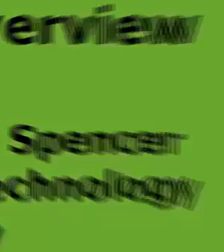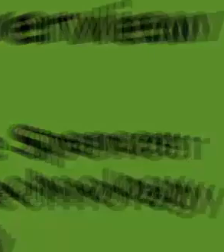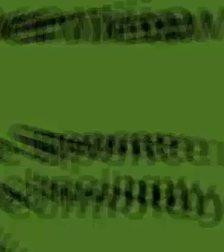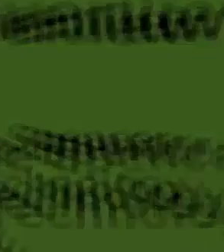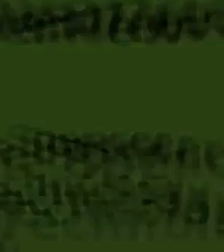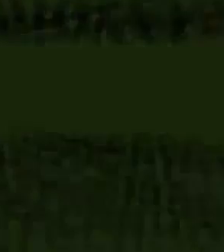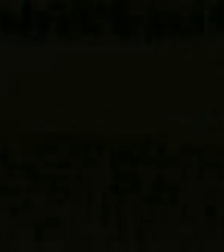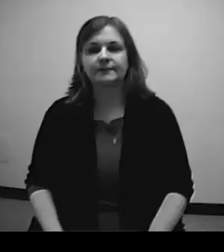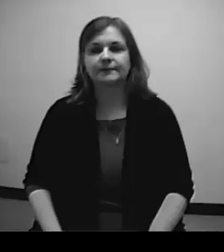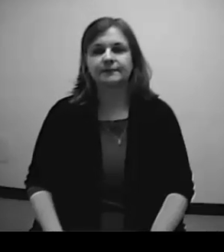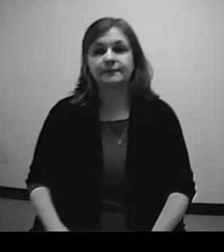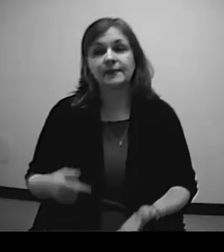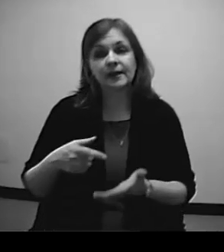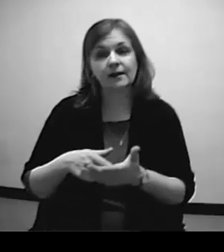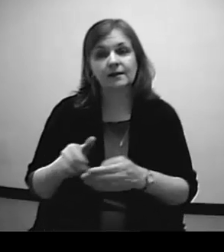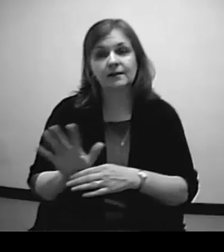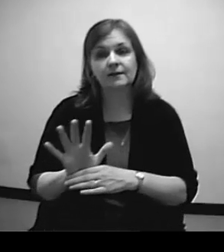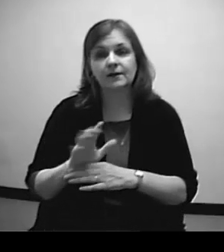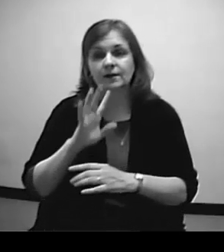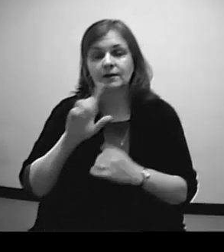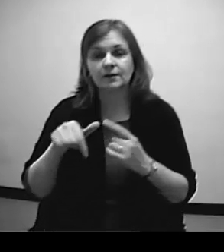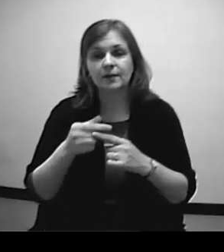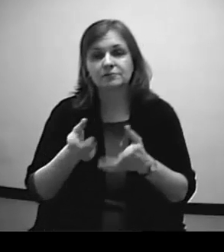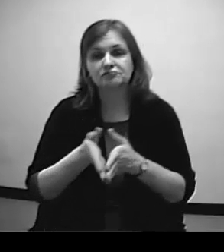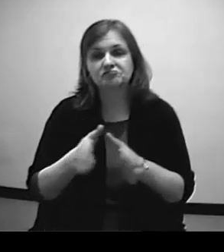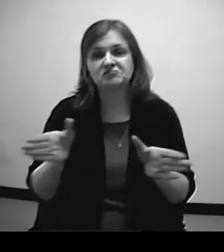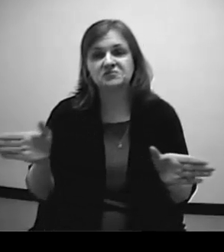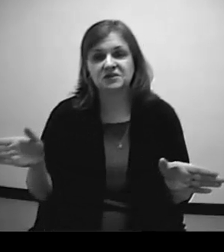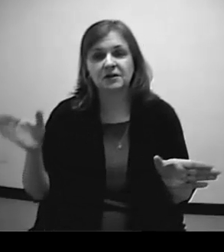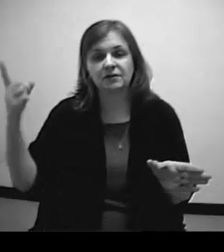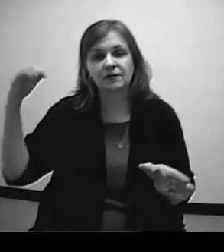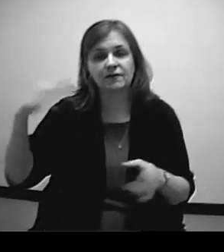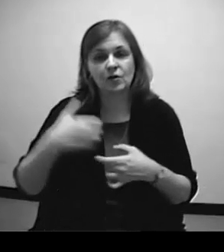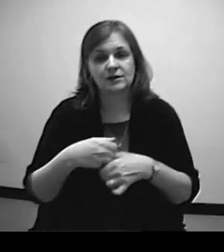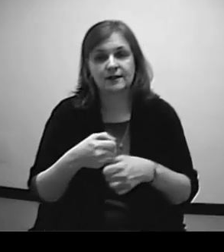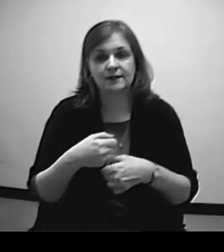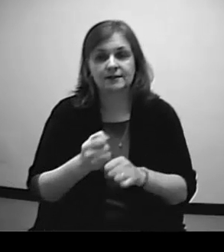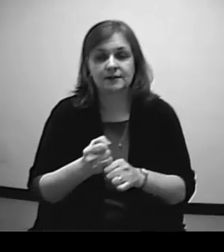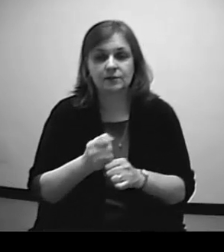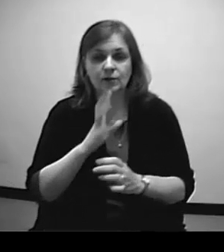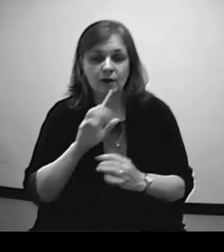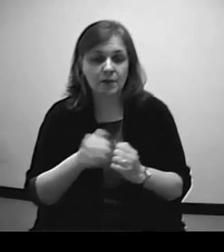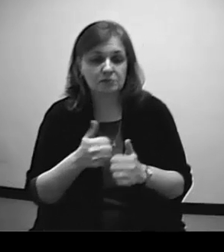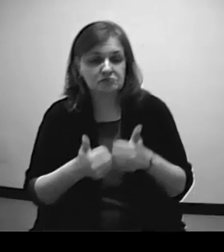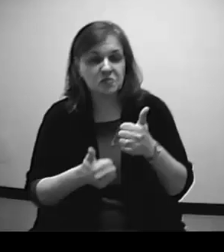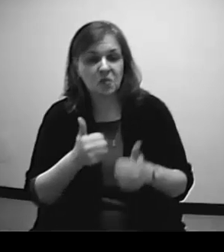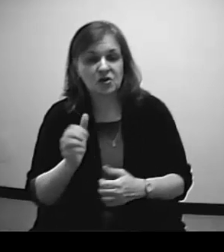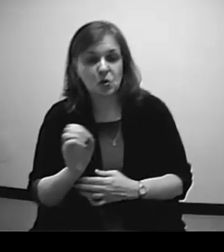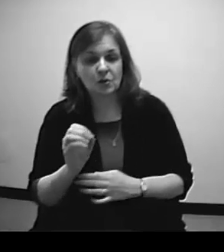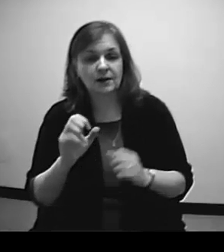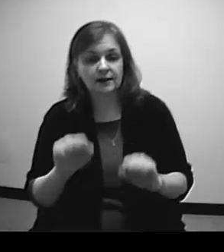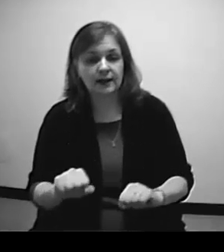This session is focusing on an overview of photosynthesis including the types of organisms that can actually photosynthesize